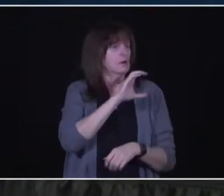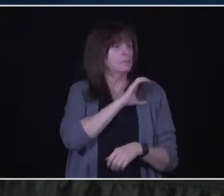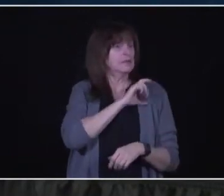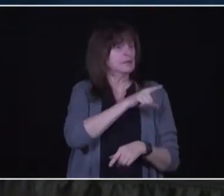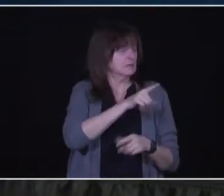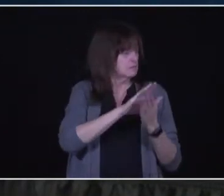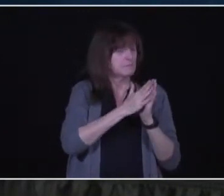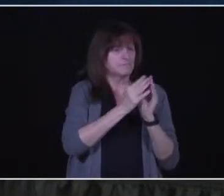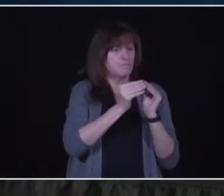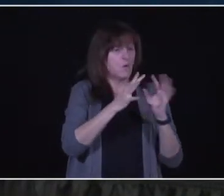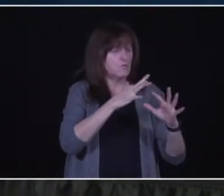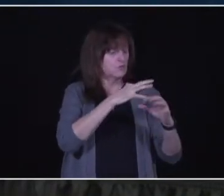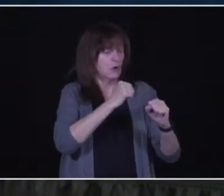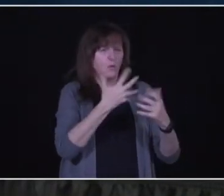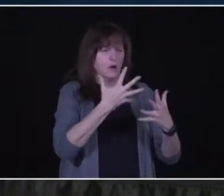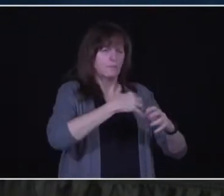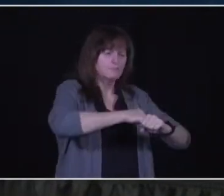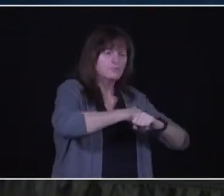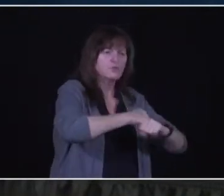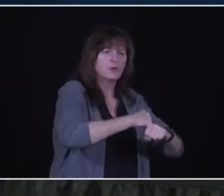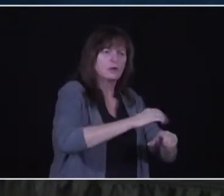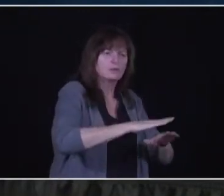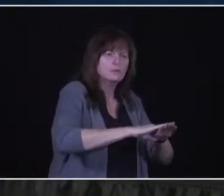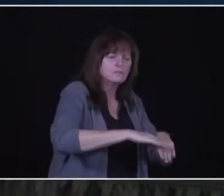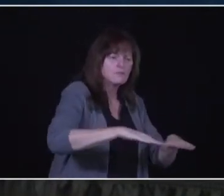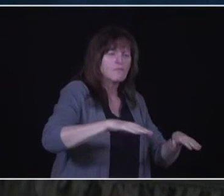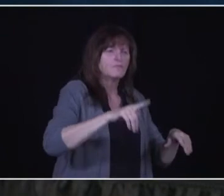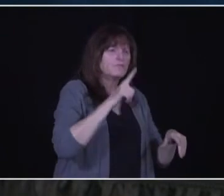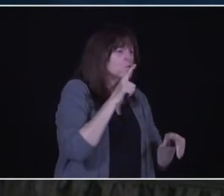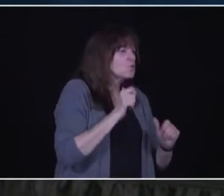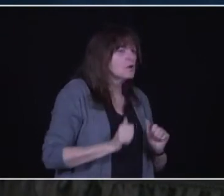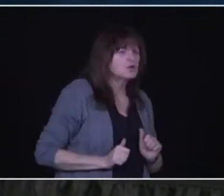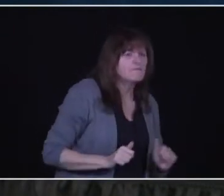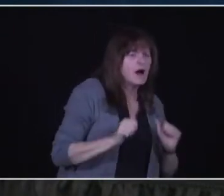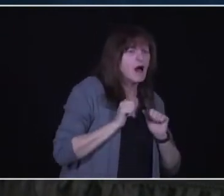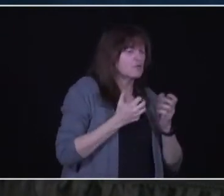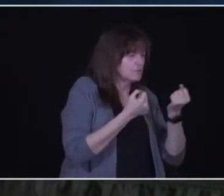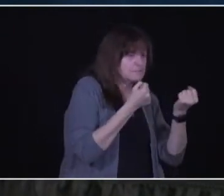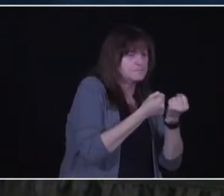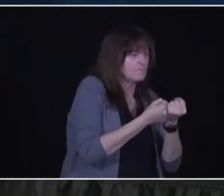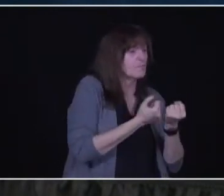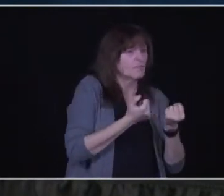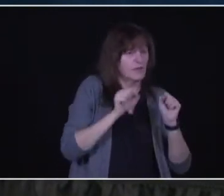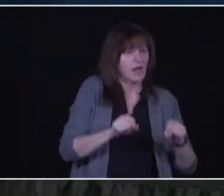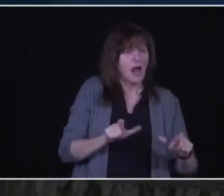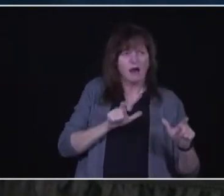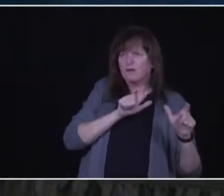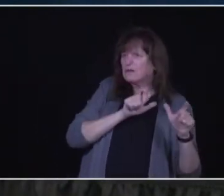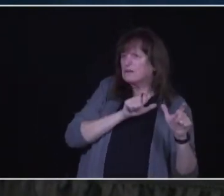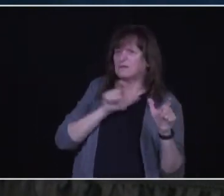survivors and the people who support them in obtaining restraining orders against traffickers and provide law enforcement with more